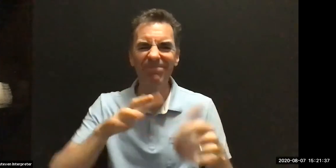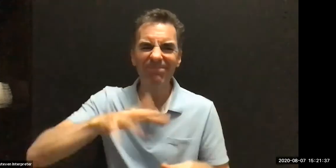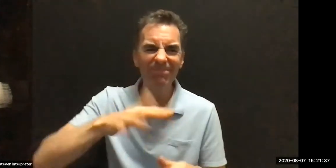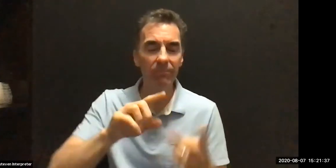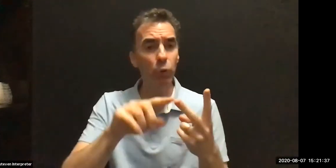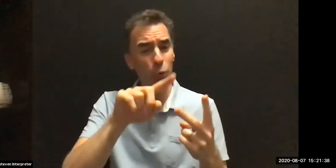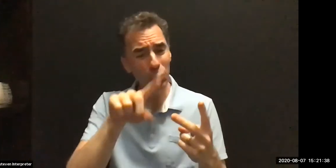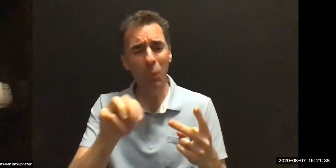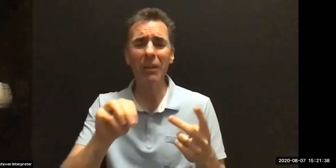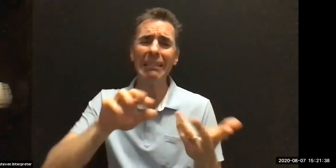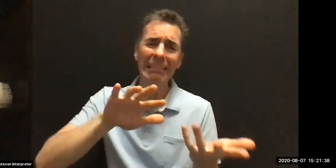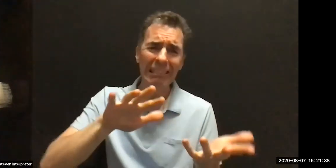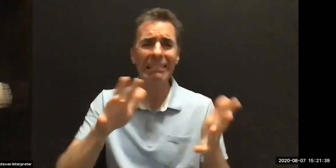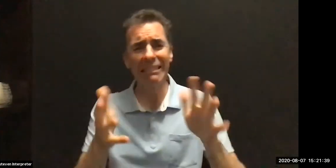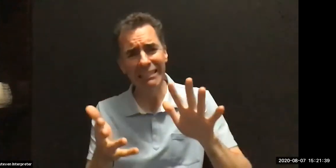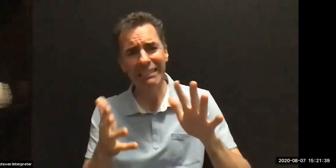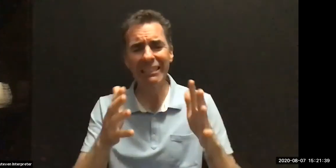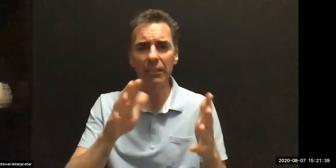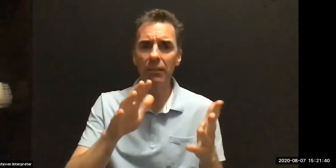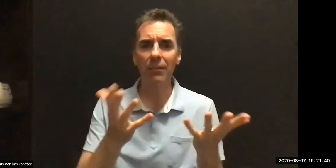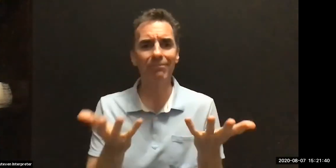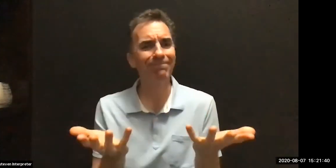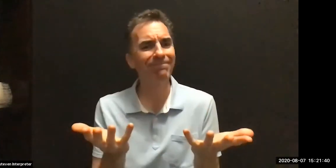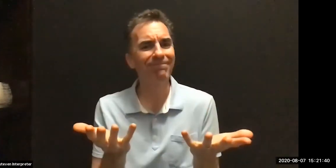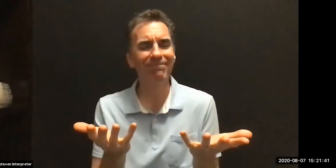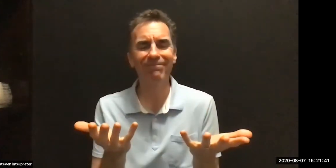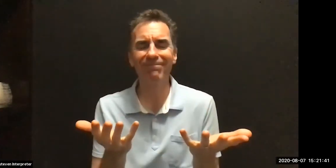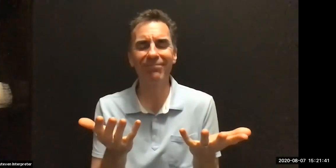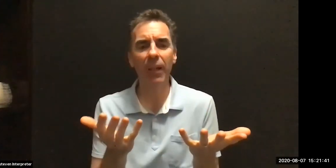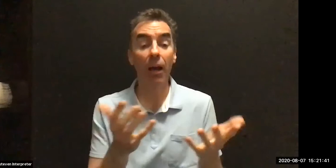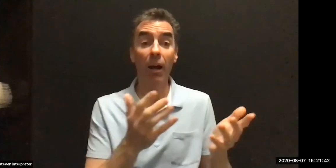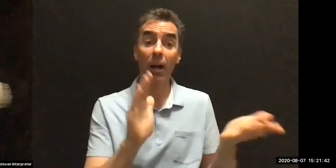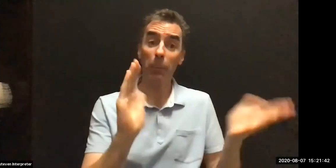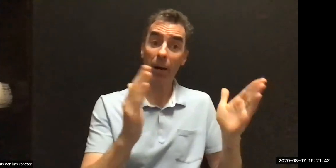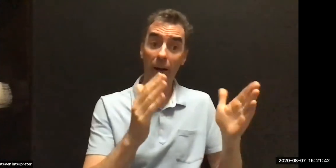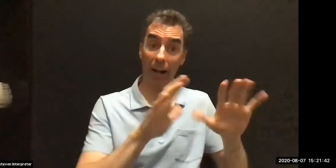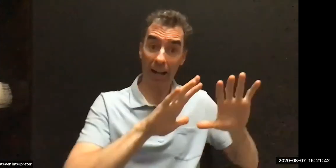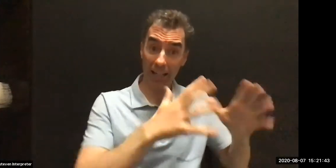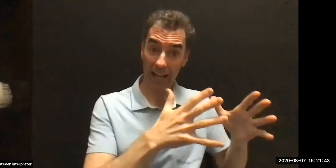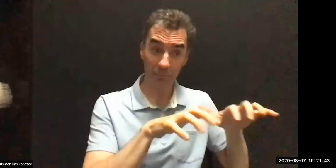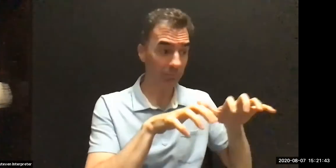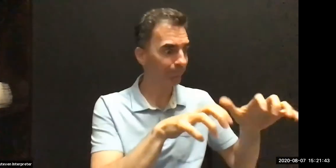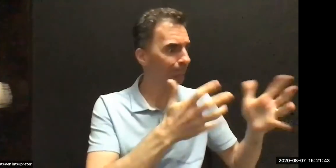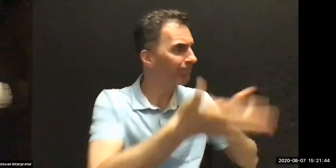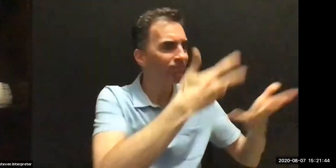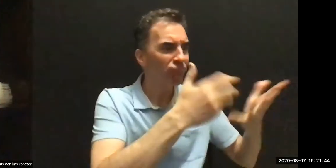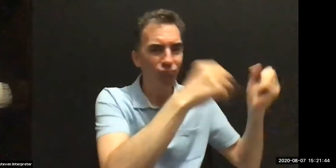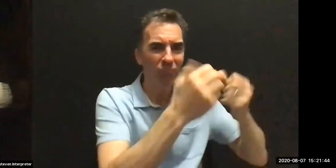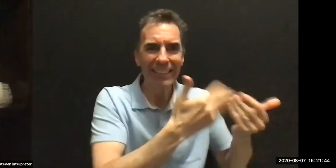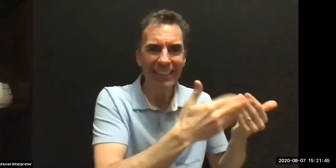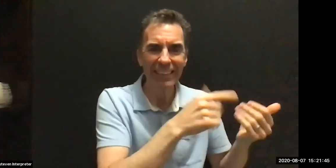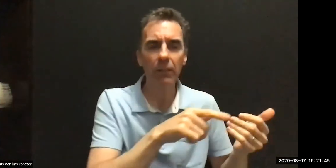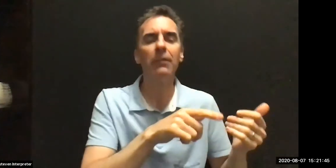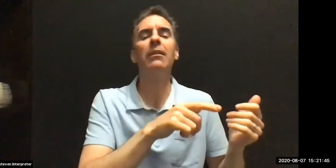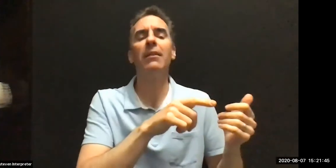Polly Begley: But I think you mentioned this a little bit. It just wasn't as dynamic and connected as they wanted to be, or as they had an in person.